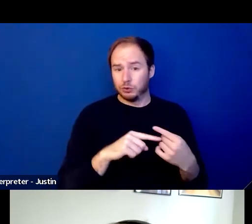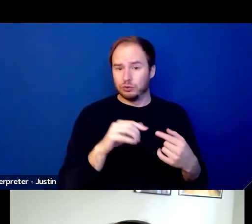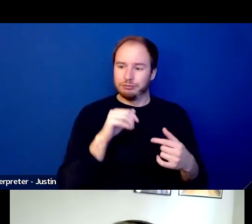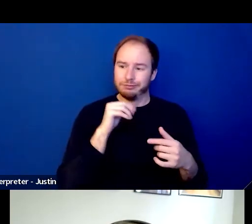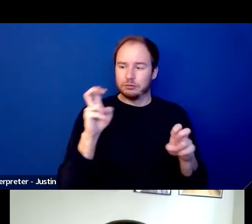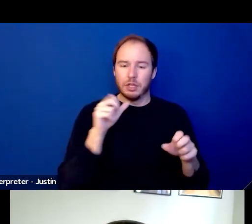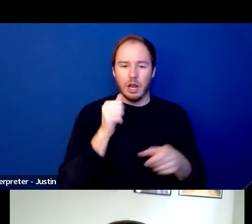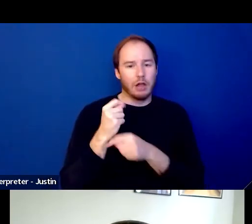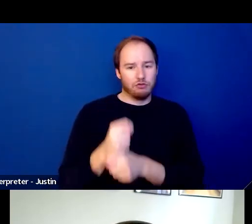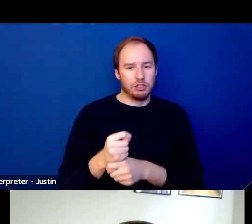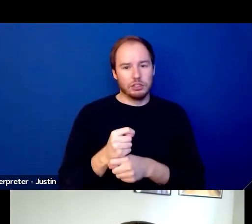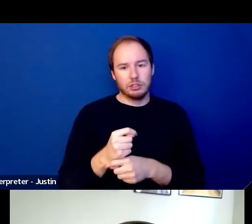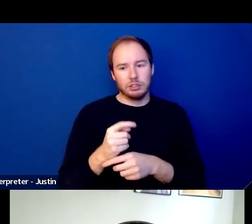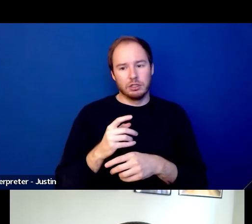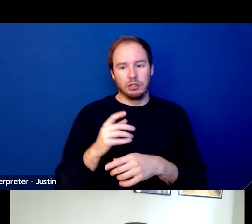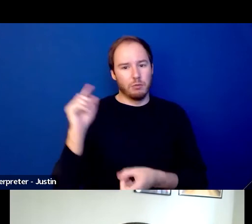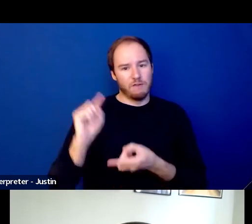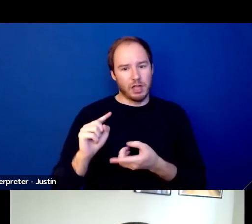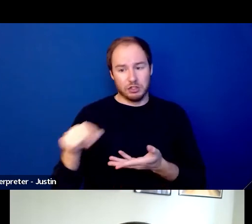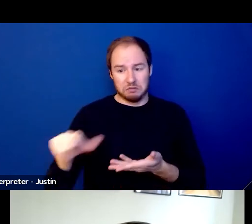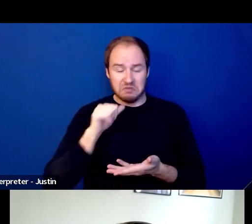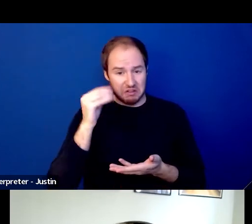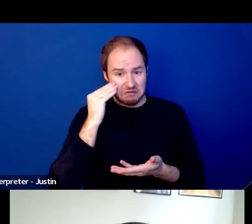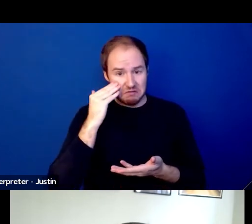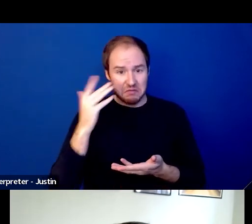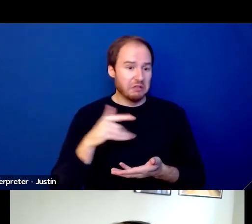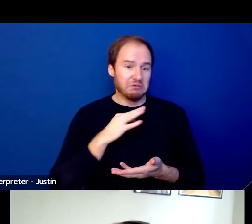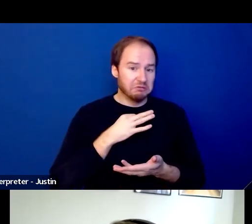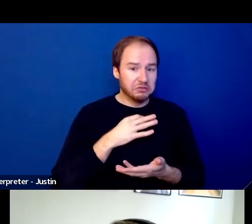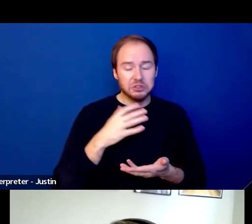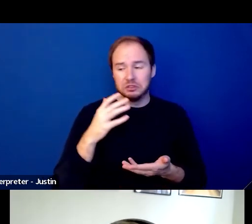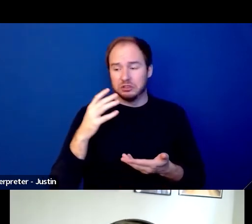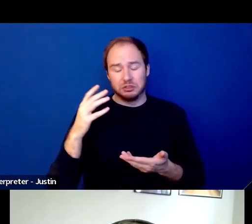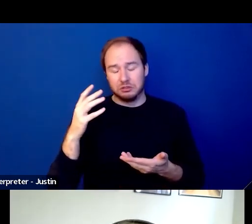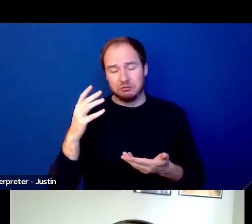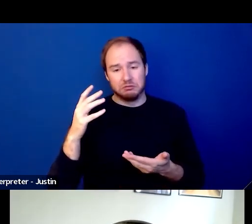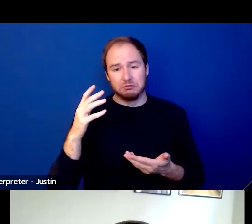and you know, they've never done prevention. They're not really sure how to go about doing it or how to go about housing problem solving.